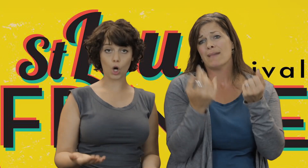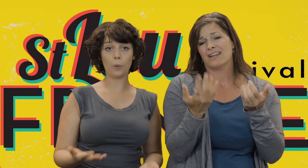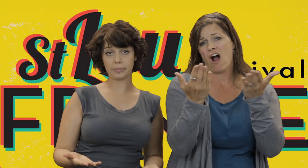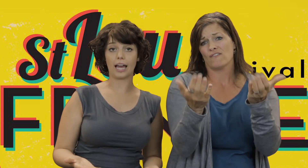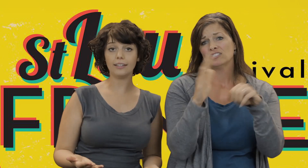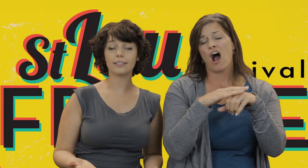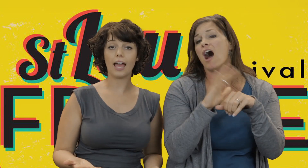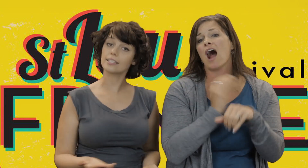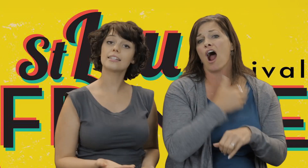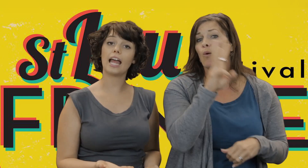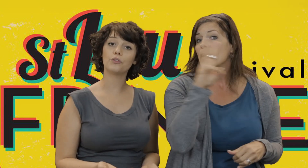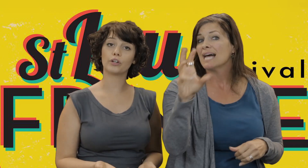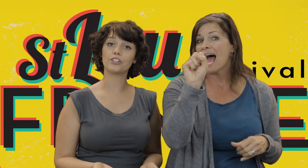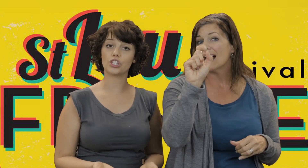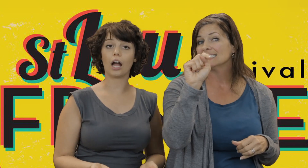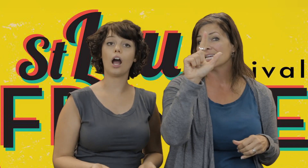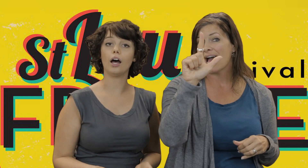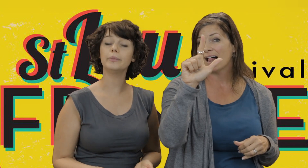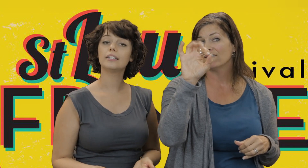on our website, STLfringe.com